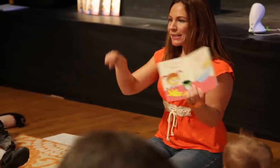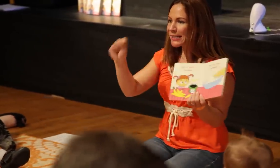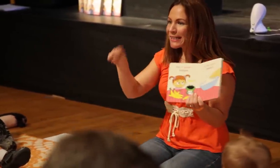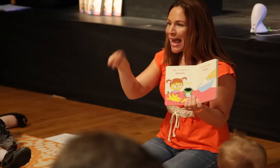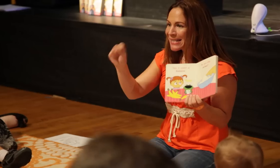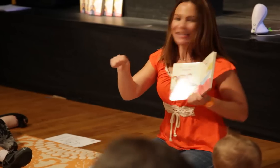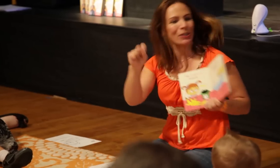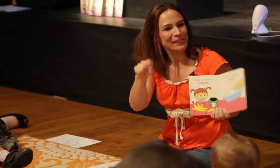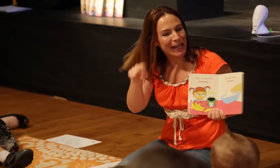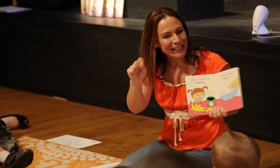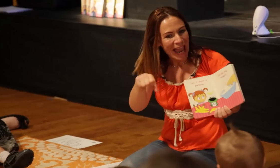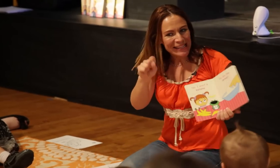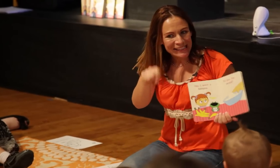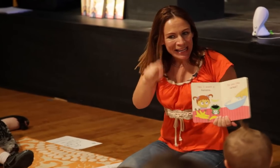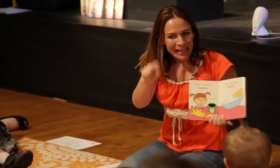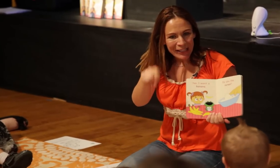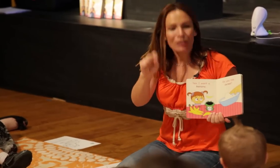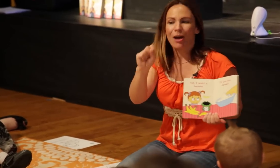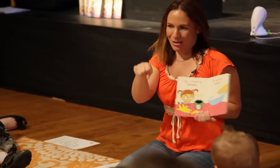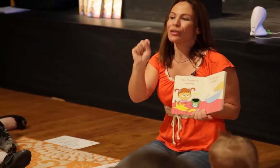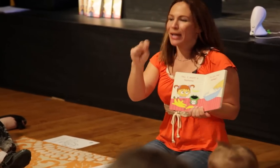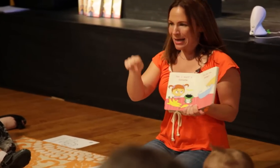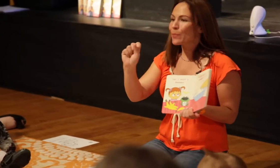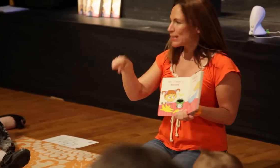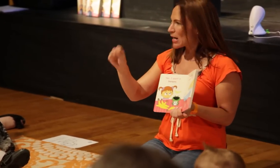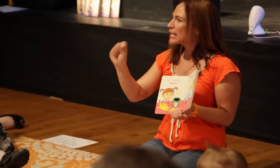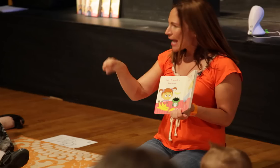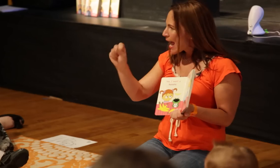She says yes. Can you sign YES? Like you're nodding your head up and down.